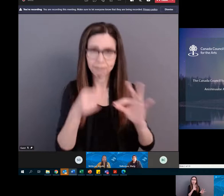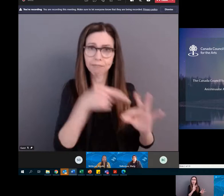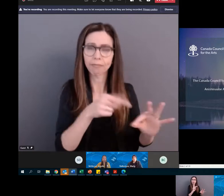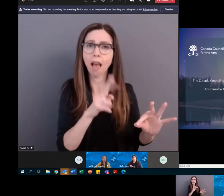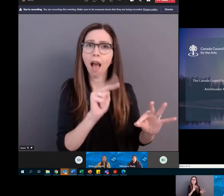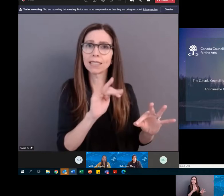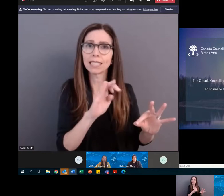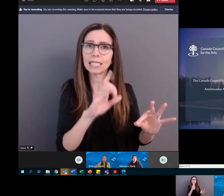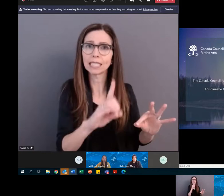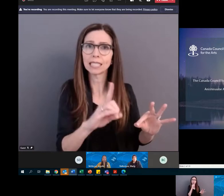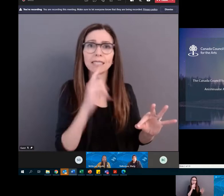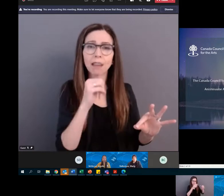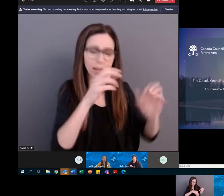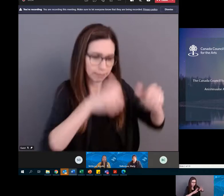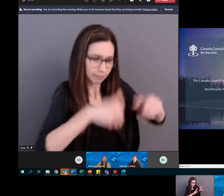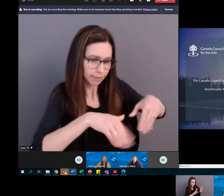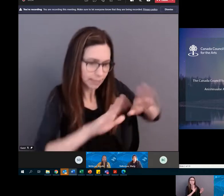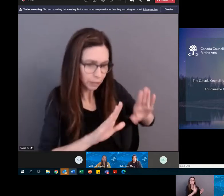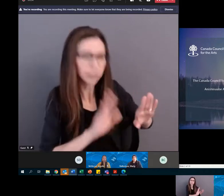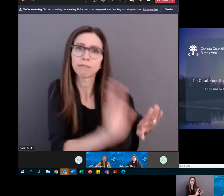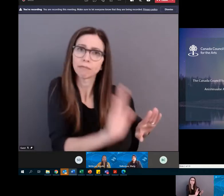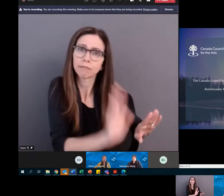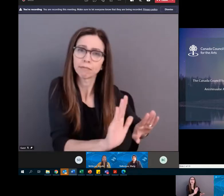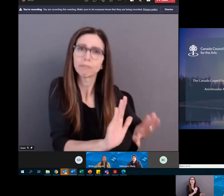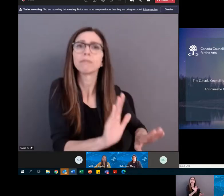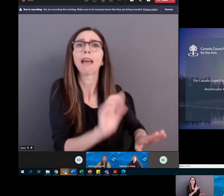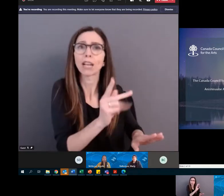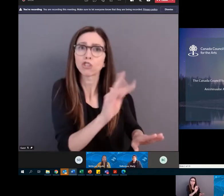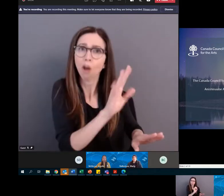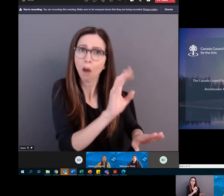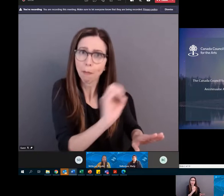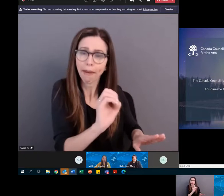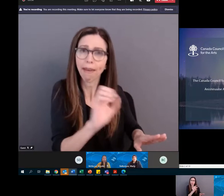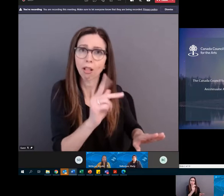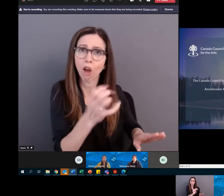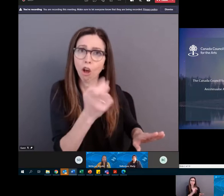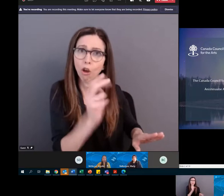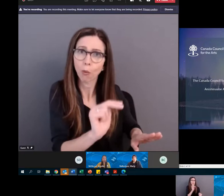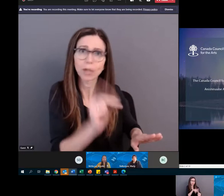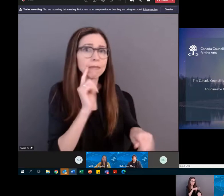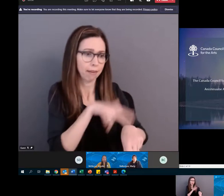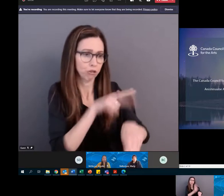Anishinabe Algonquin Nation whose presence here reaches back to time